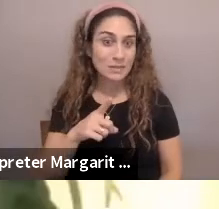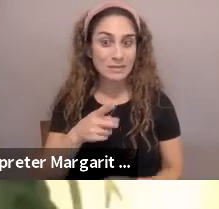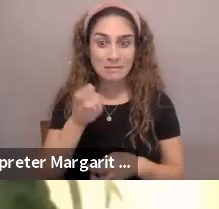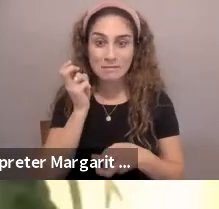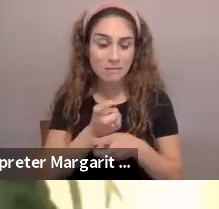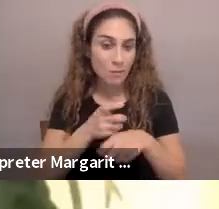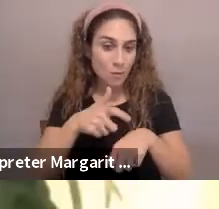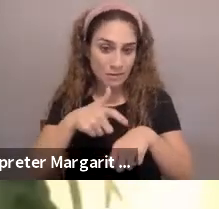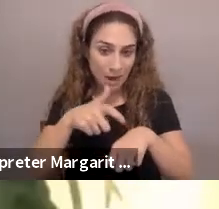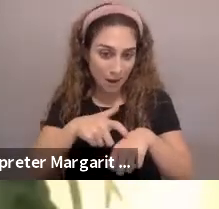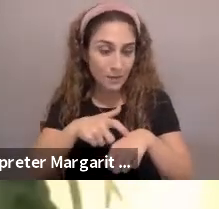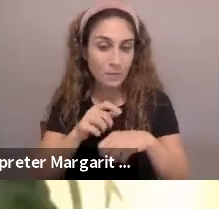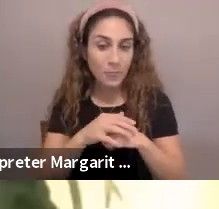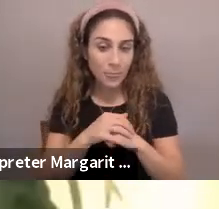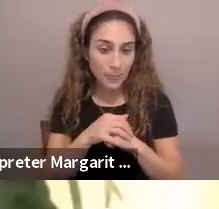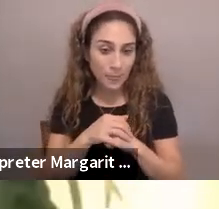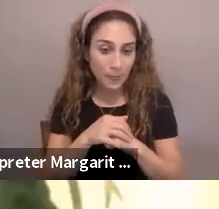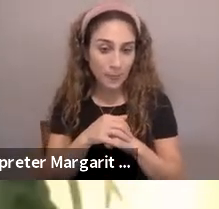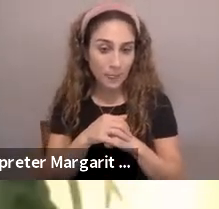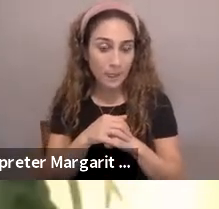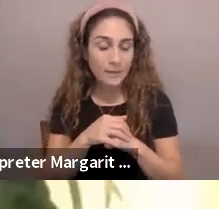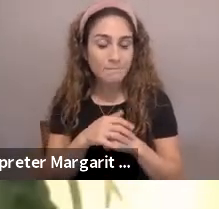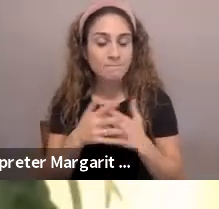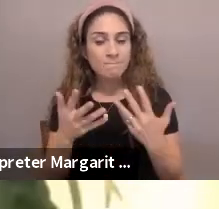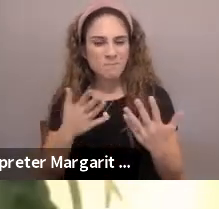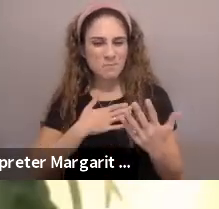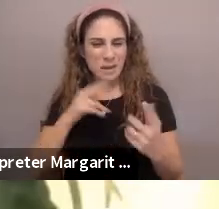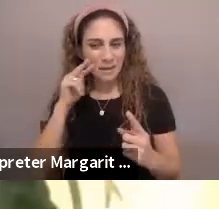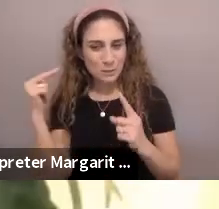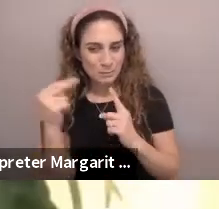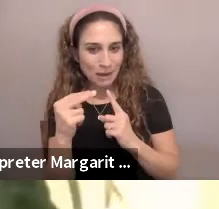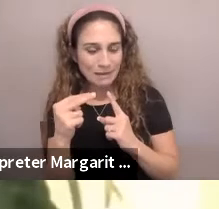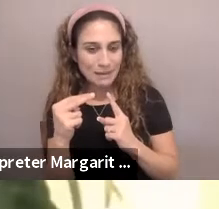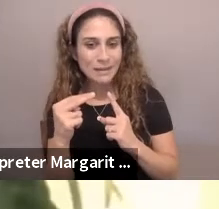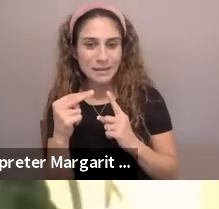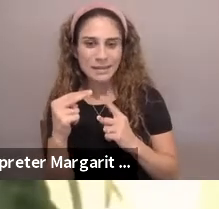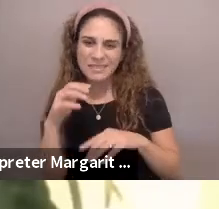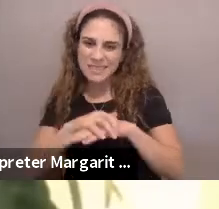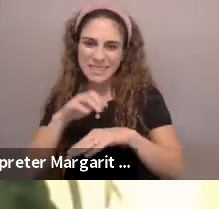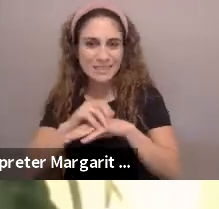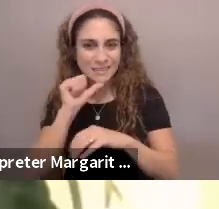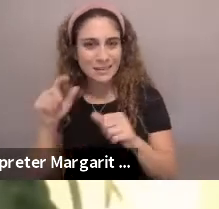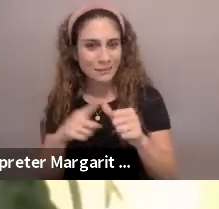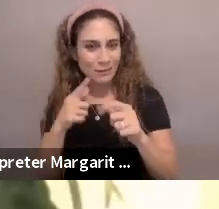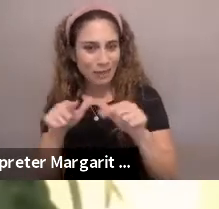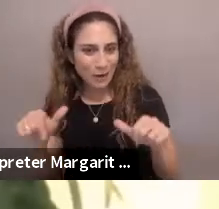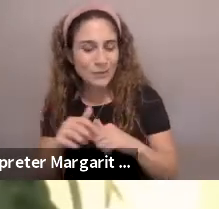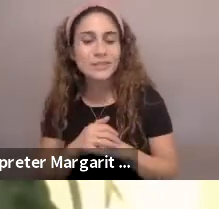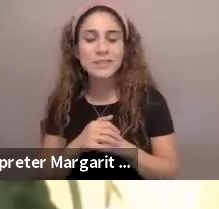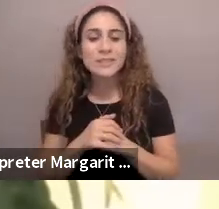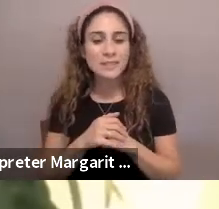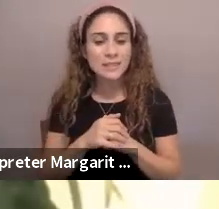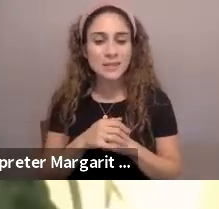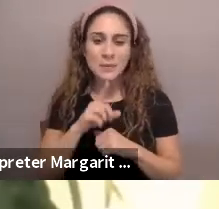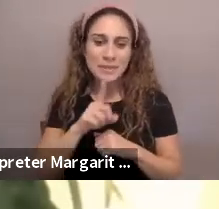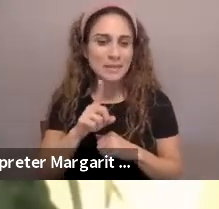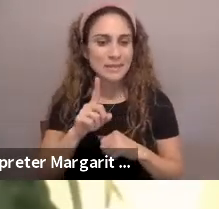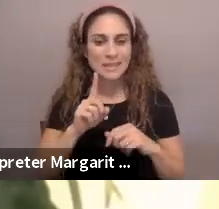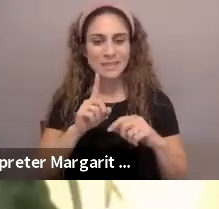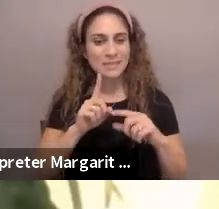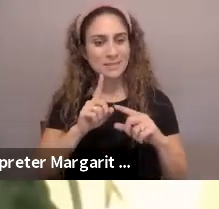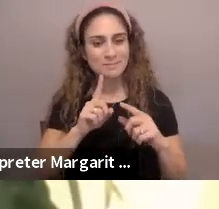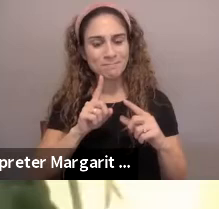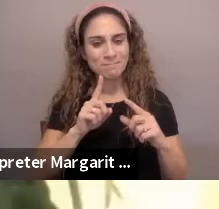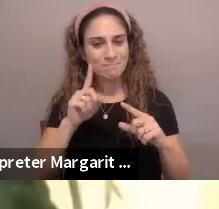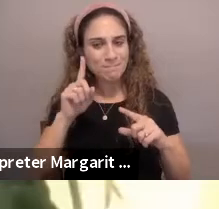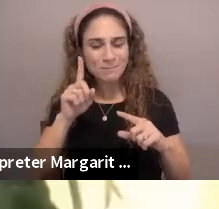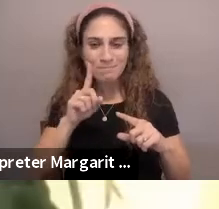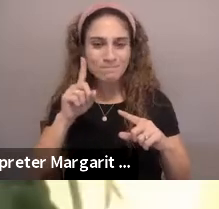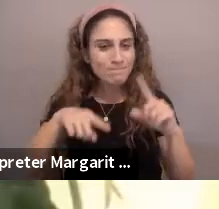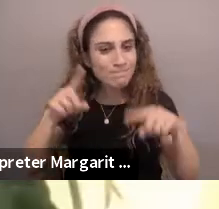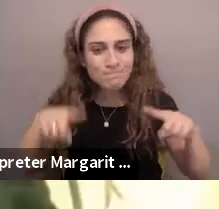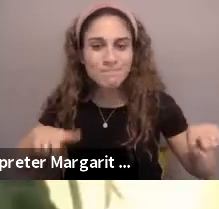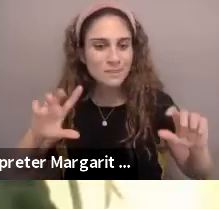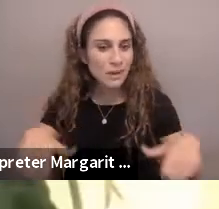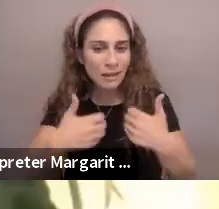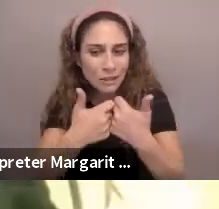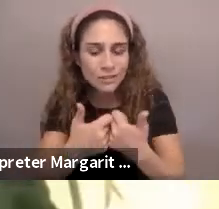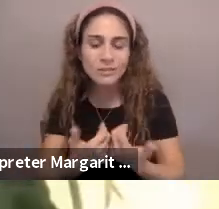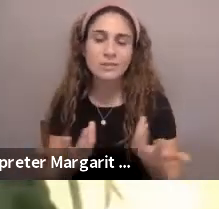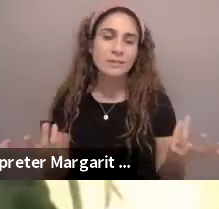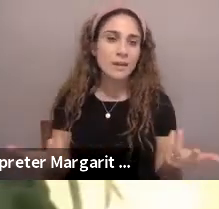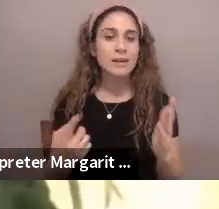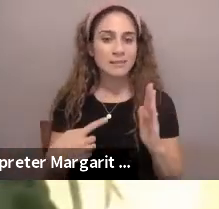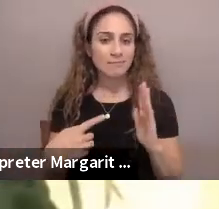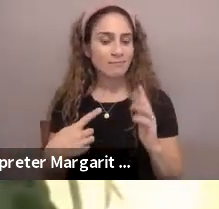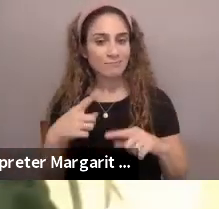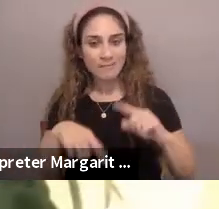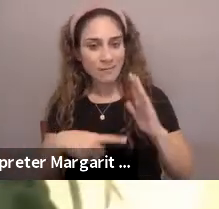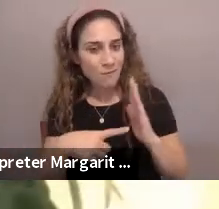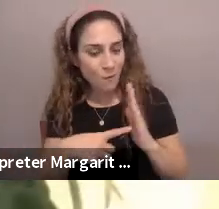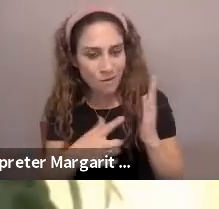From the perspective of an non native English speaker ESL CDs student there are the various challenges with distance education, such as the lack of affordable devices as well as connectivity.